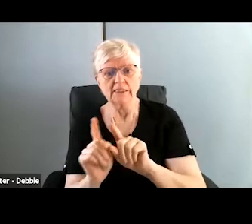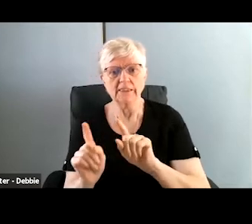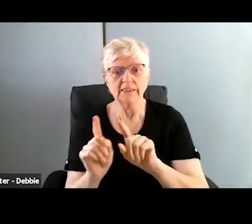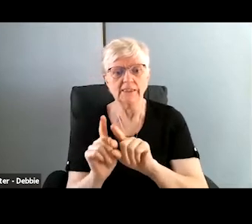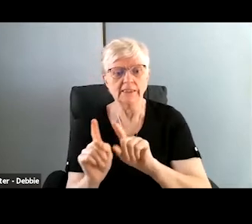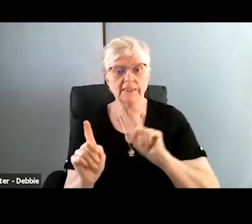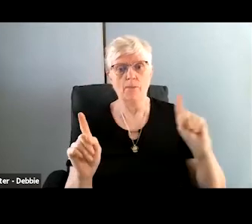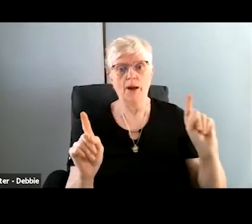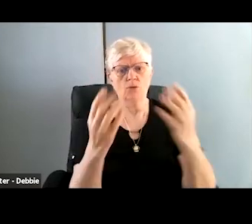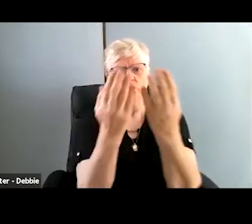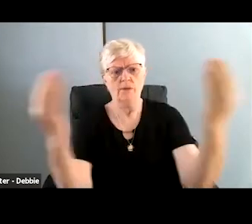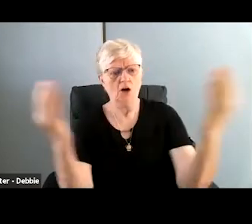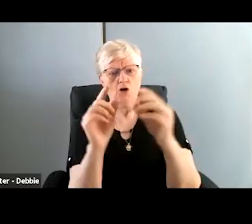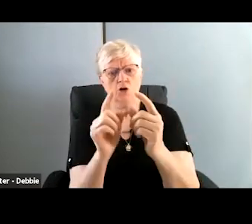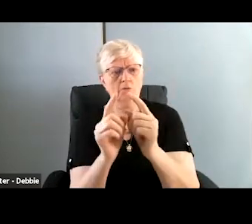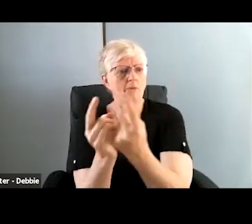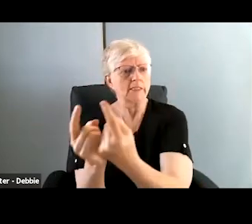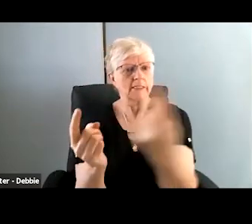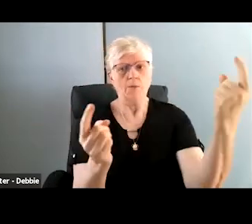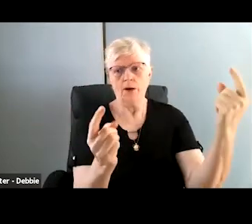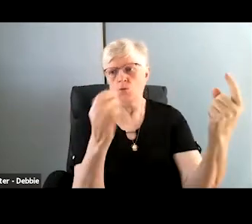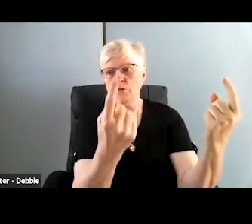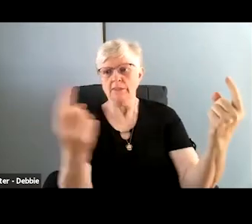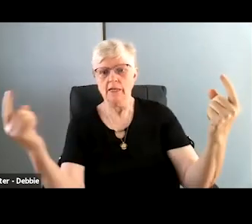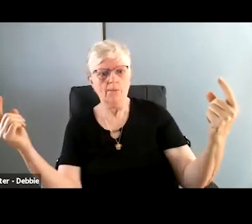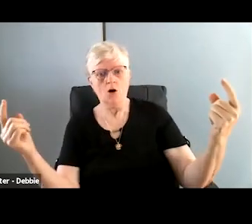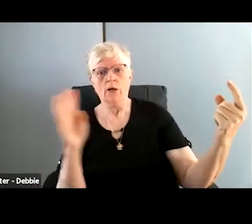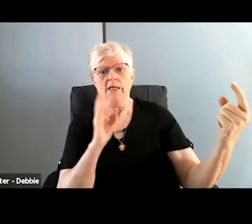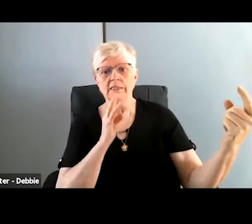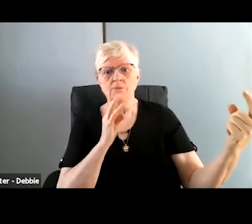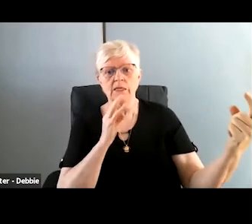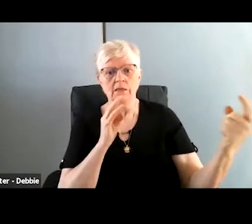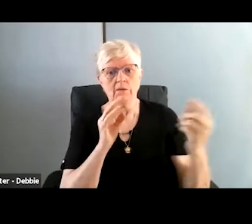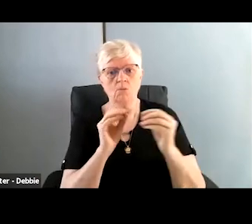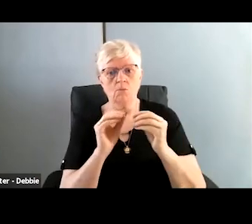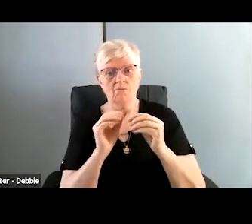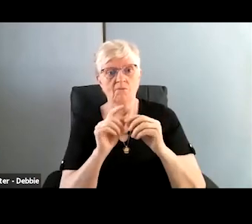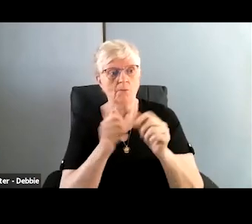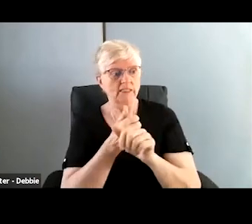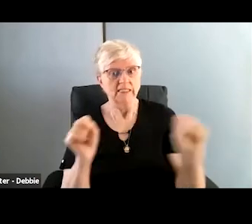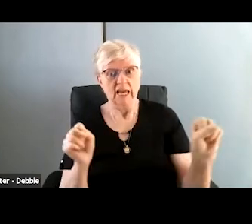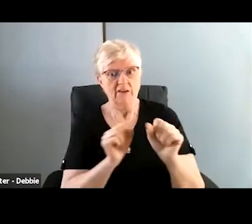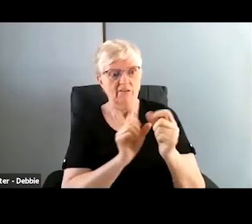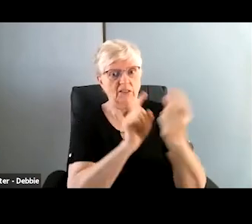FROM A SAFE DISTANCE. BECAUSE SAFETY IS STILL BECAUSE SAFETY IS STILL IMPORTANT HERE. IMPORTANT HERE. NEXT WAS SPEAK NEXT WAS SPEAK SLOWER.